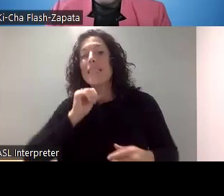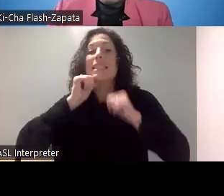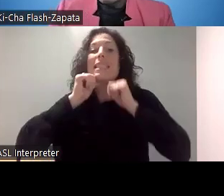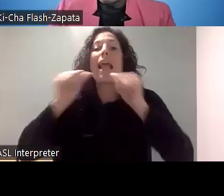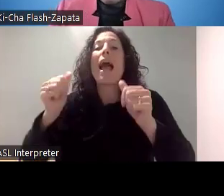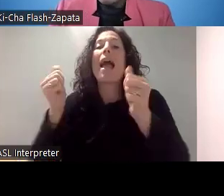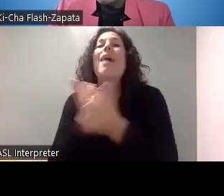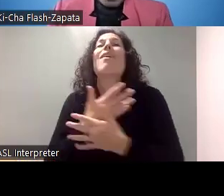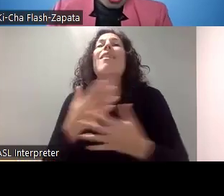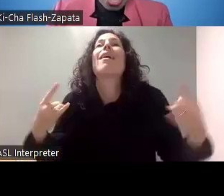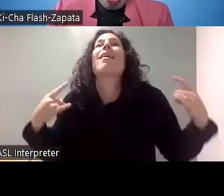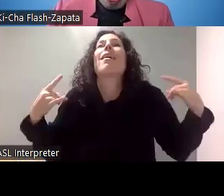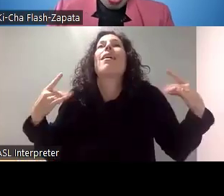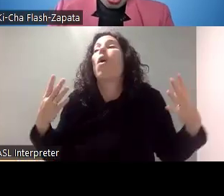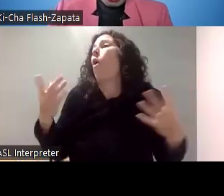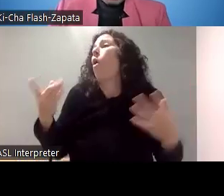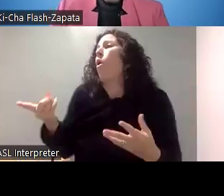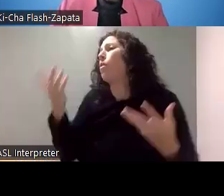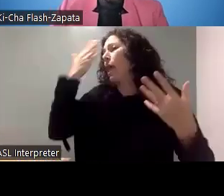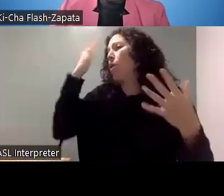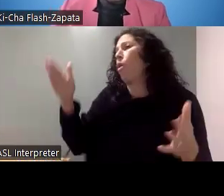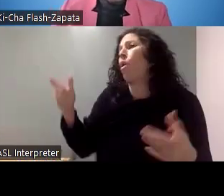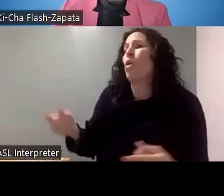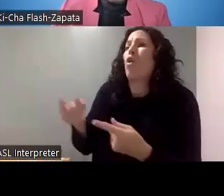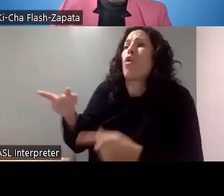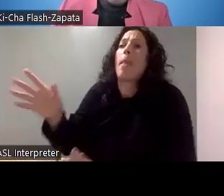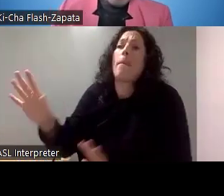"what they don't know won't hurt them"? And then D, all of the above?